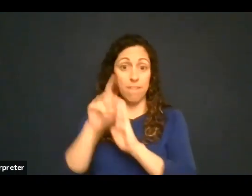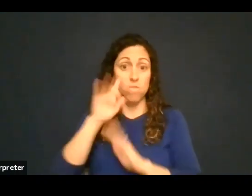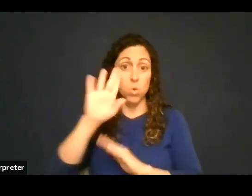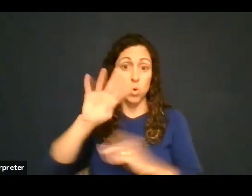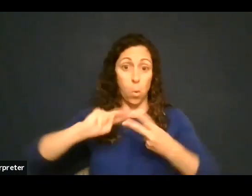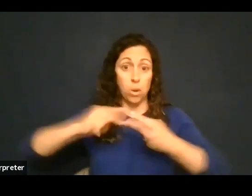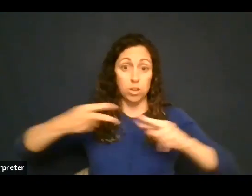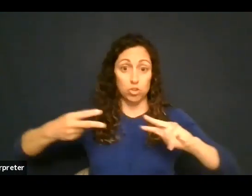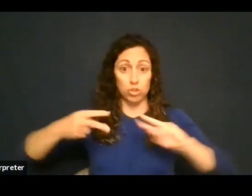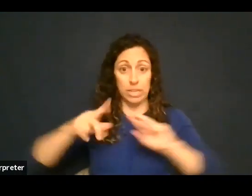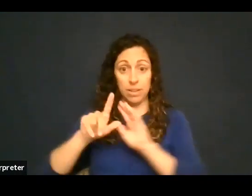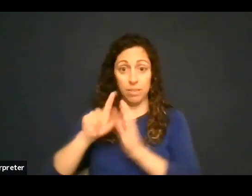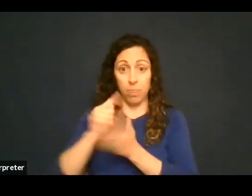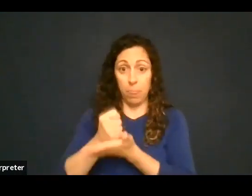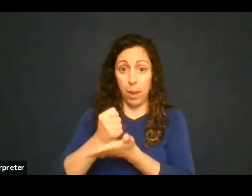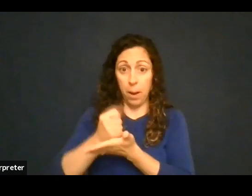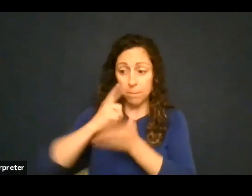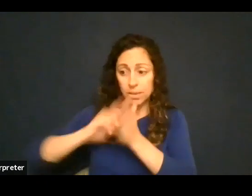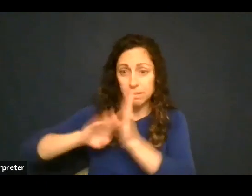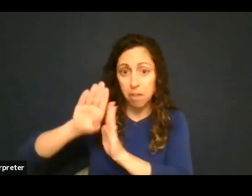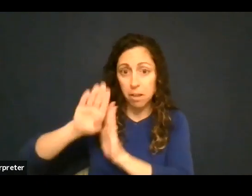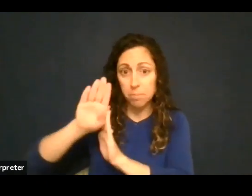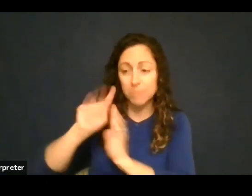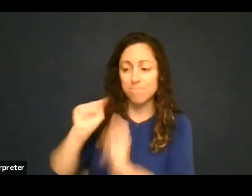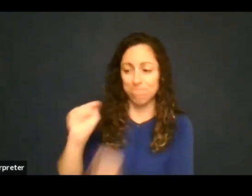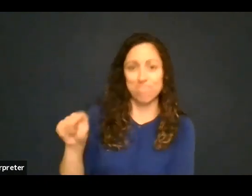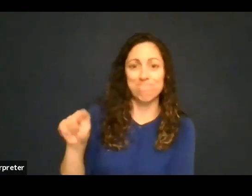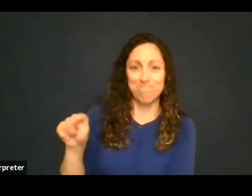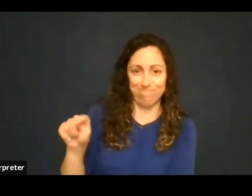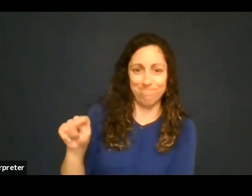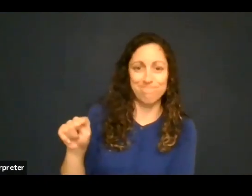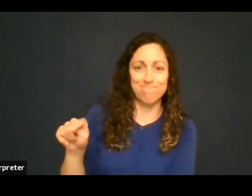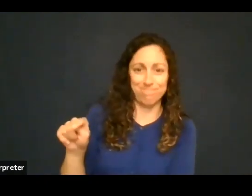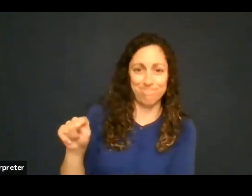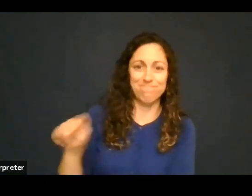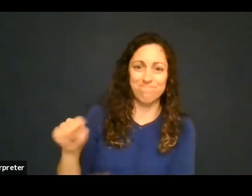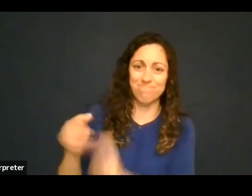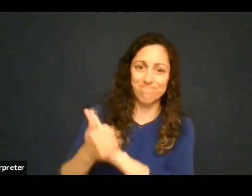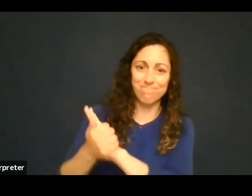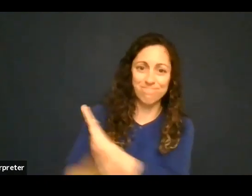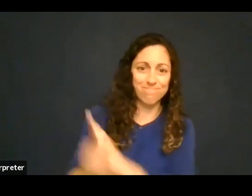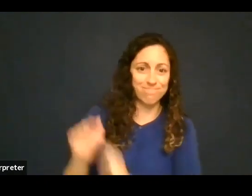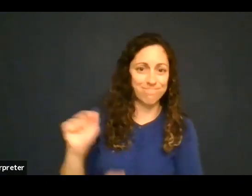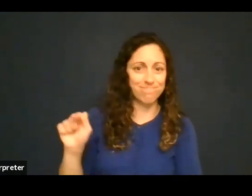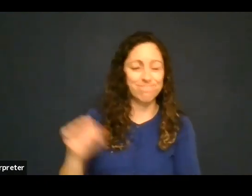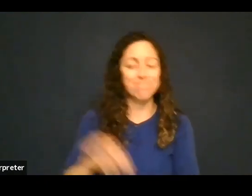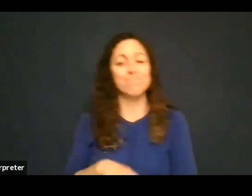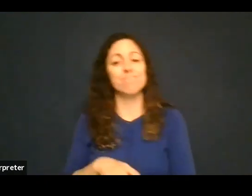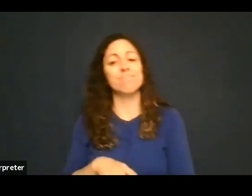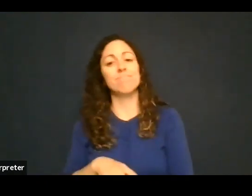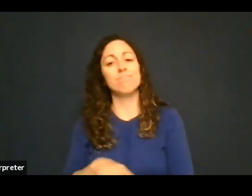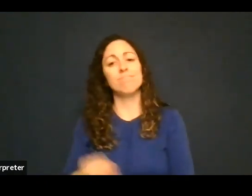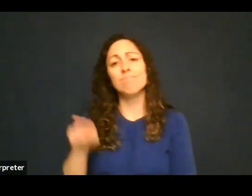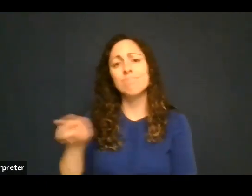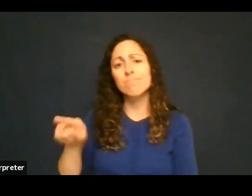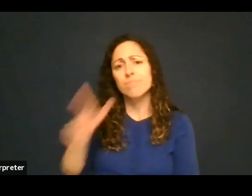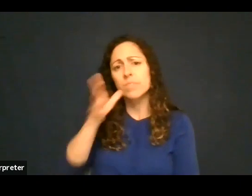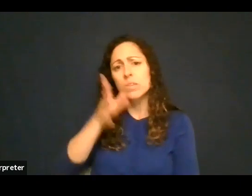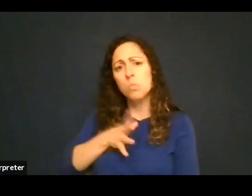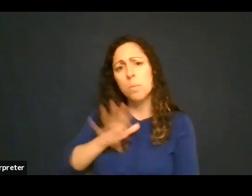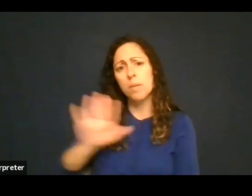But a recent paper that she had published February 2020